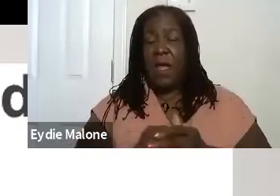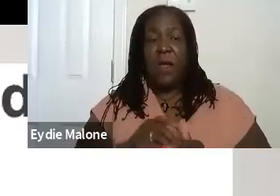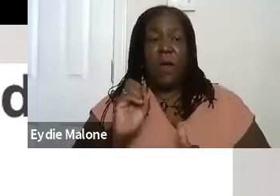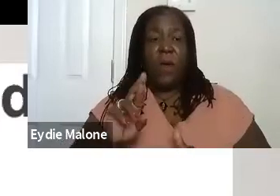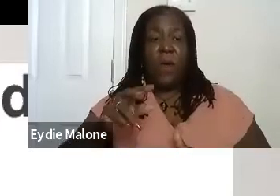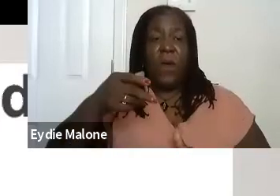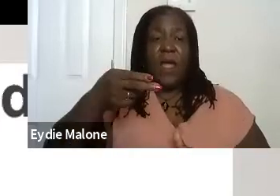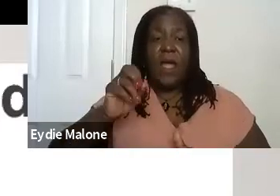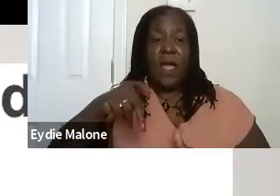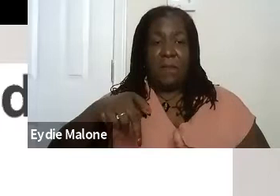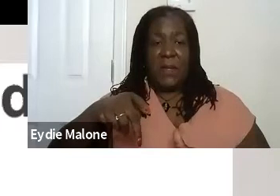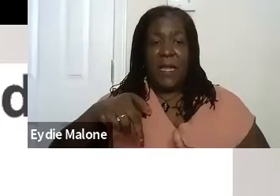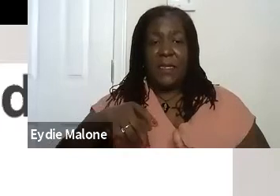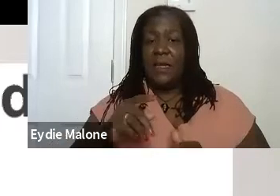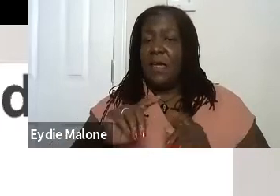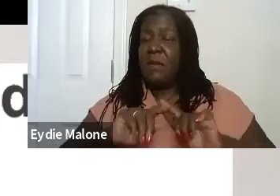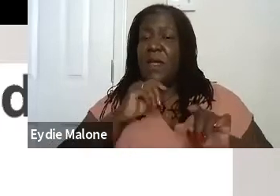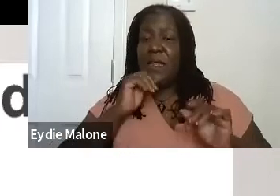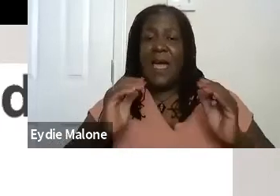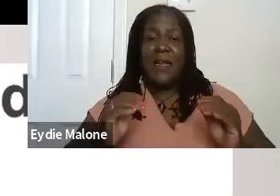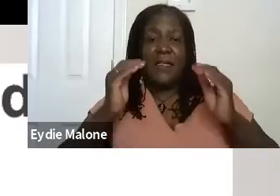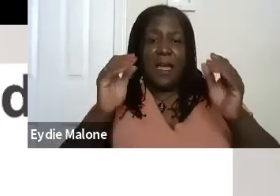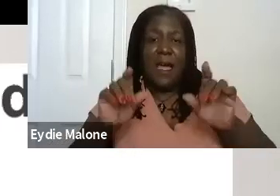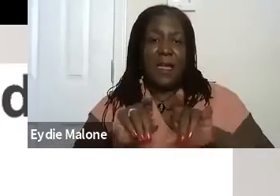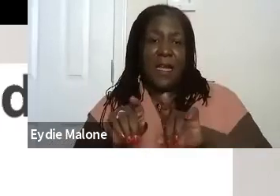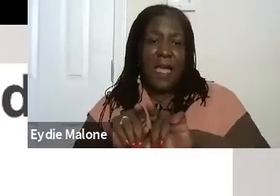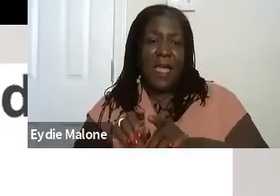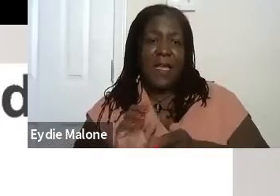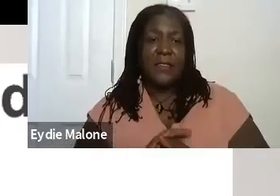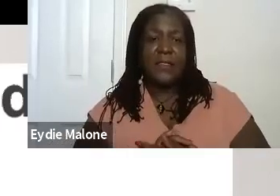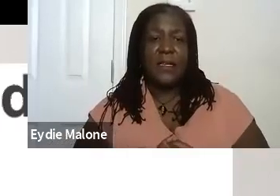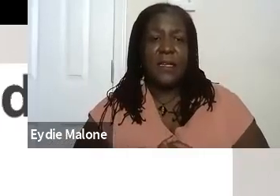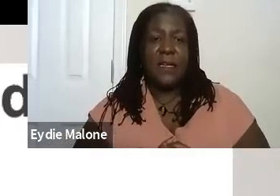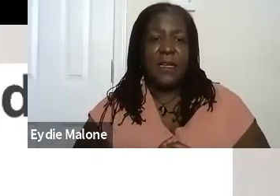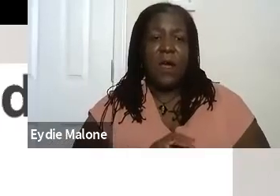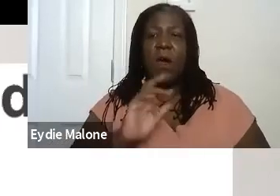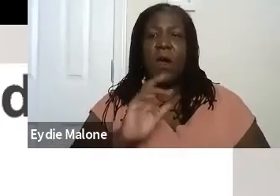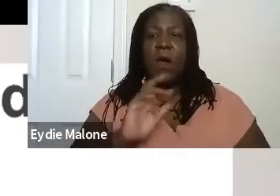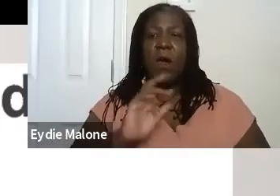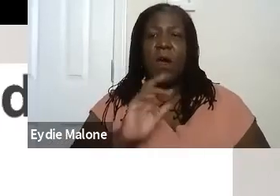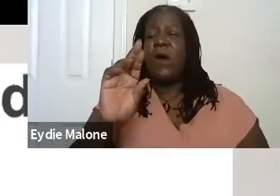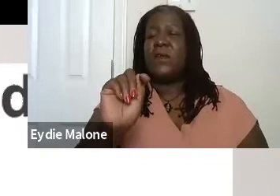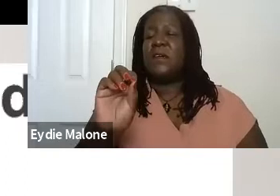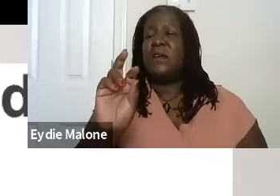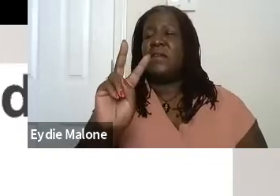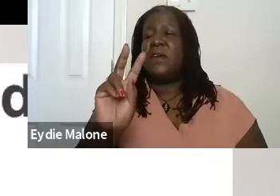high as we see for rotavirus. However, the deaths are higher per year for COVID than